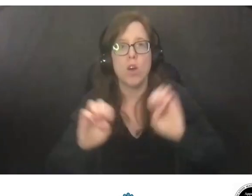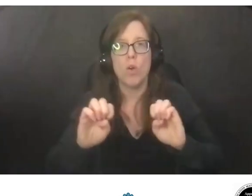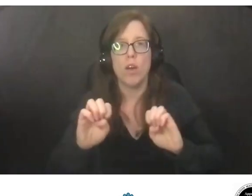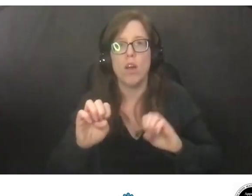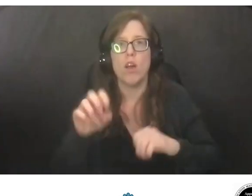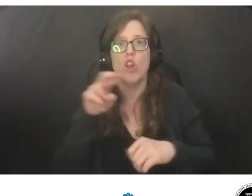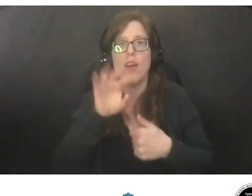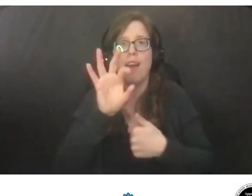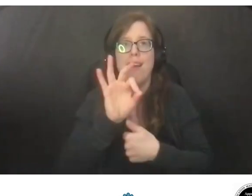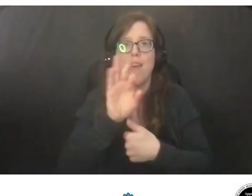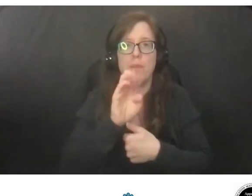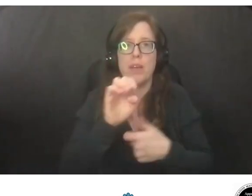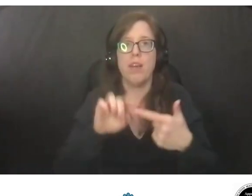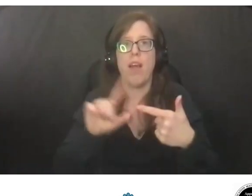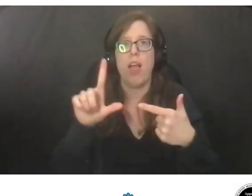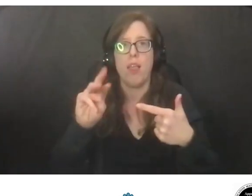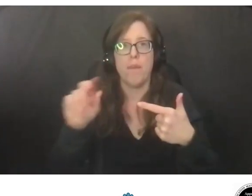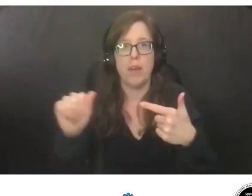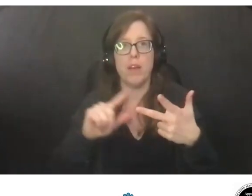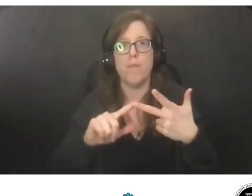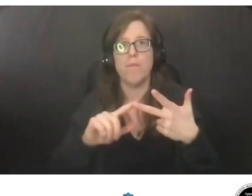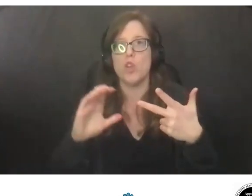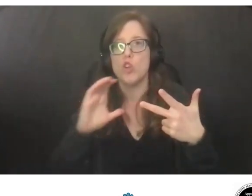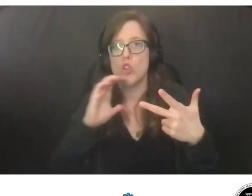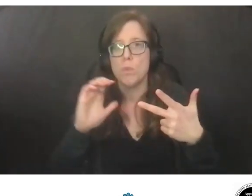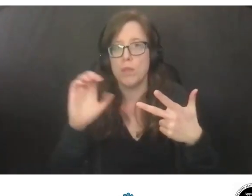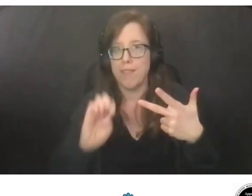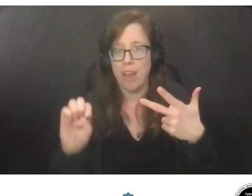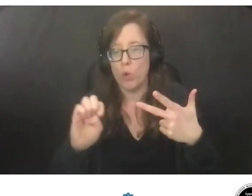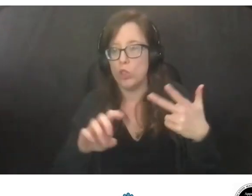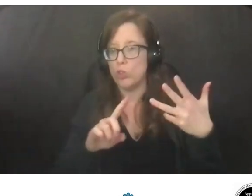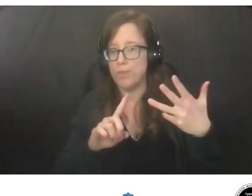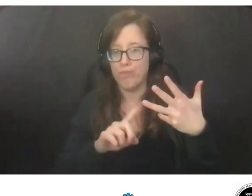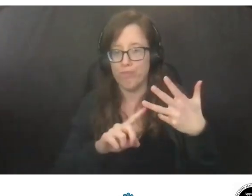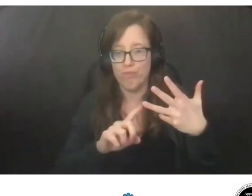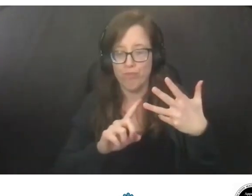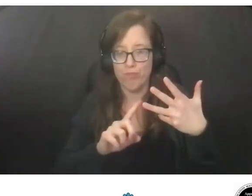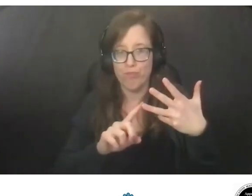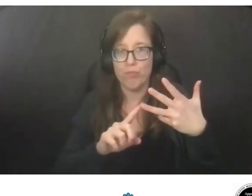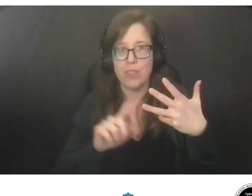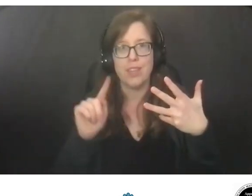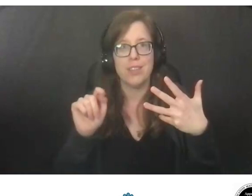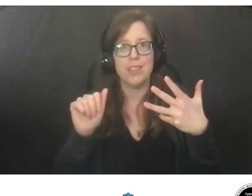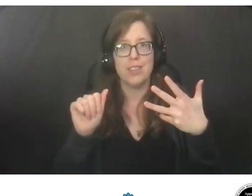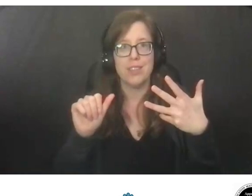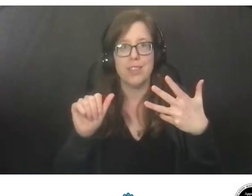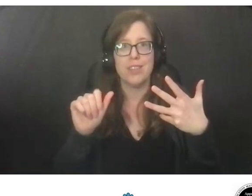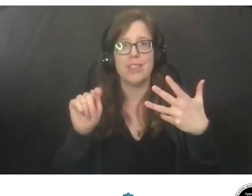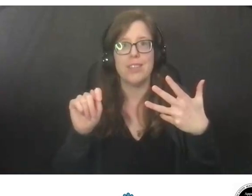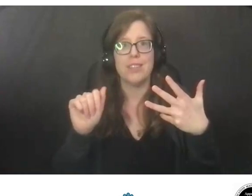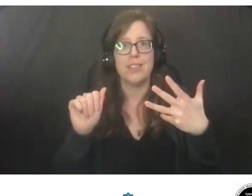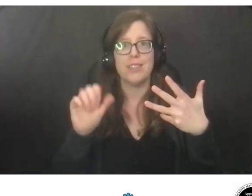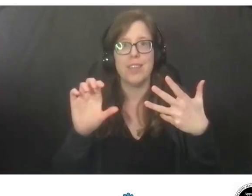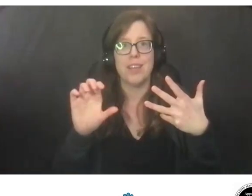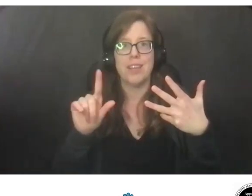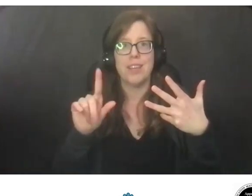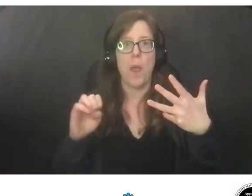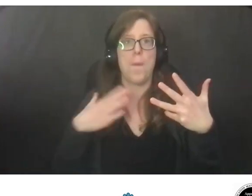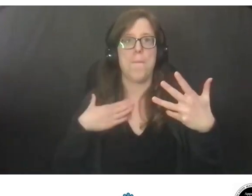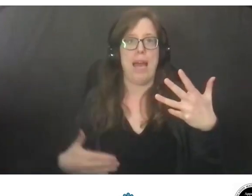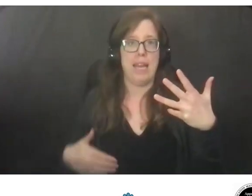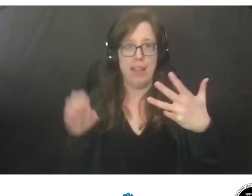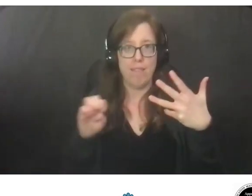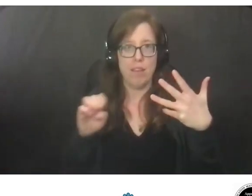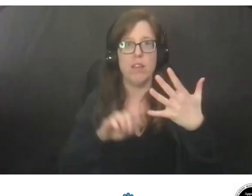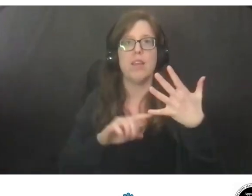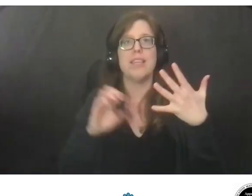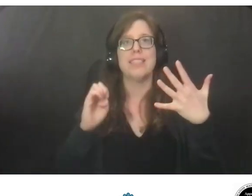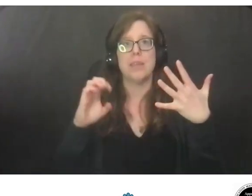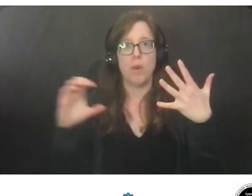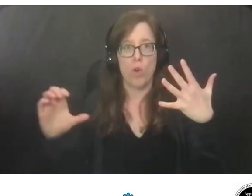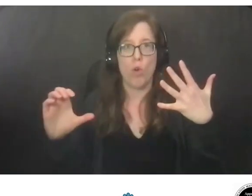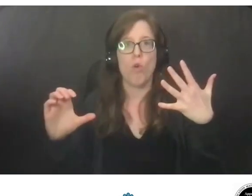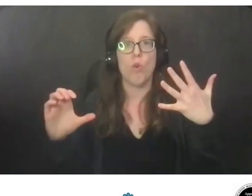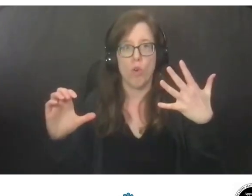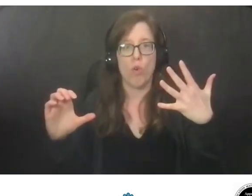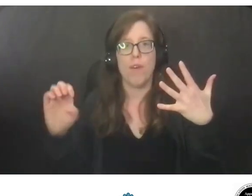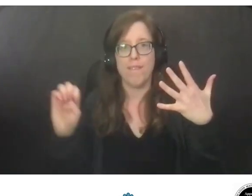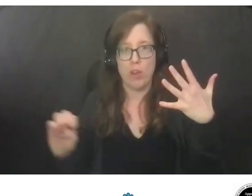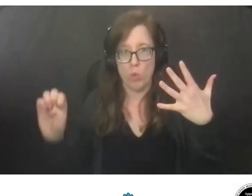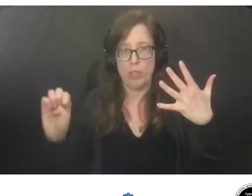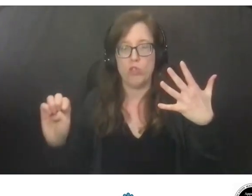FBE, LMA Communication Evaluation, Tactile Bodily Evaluation and Expanded Core Curriculum Evaluation